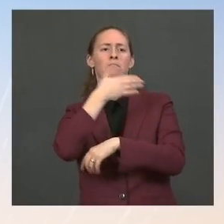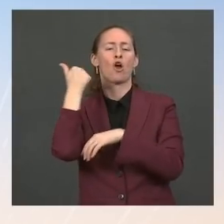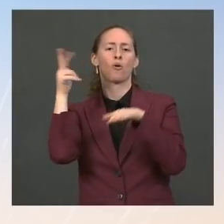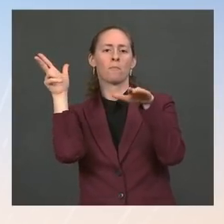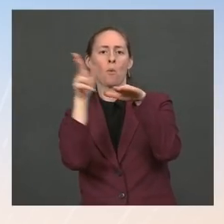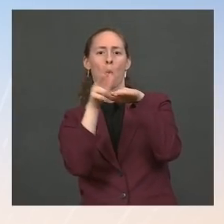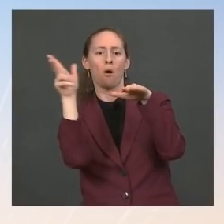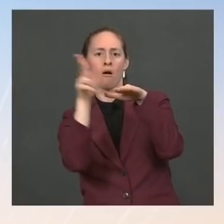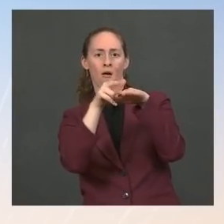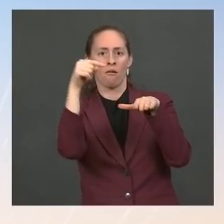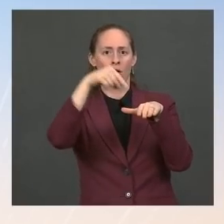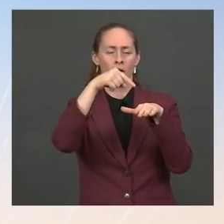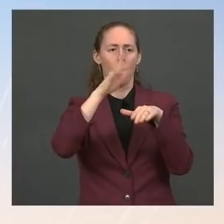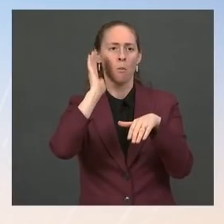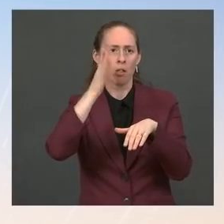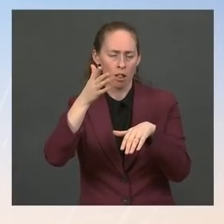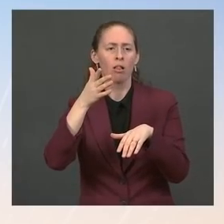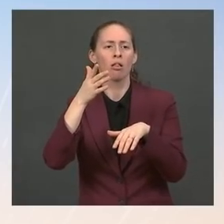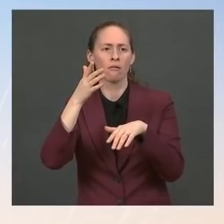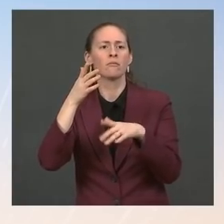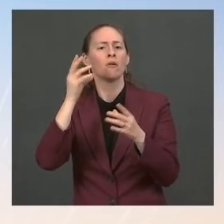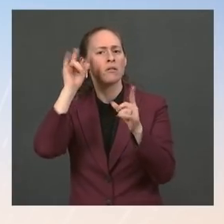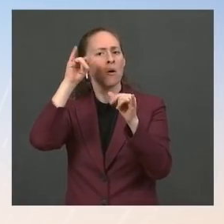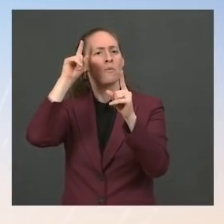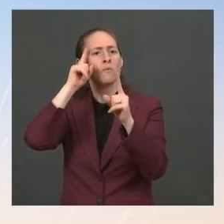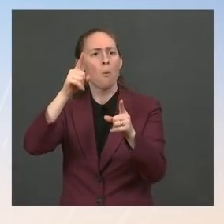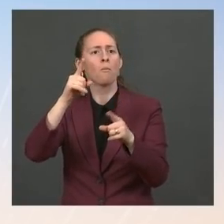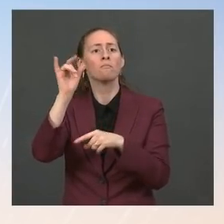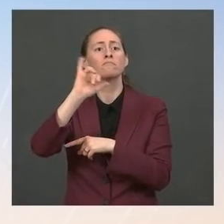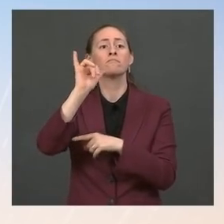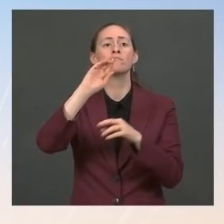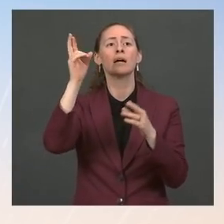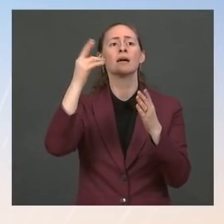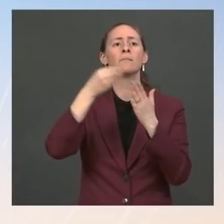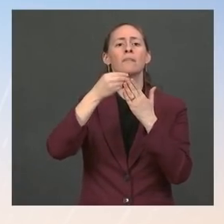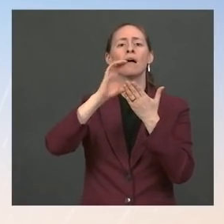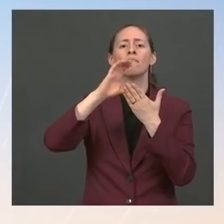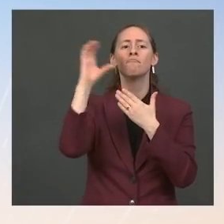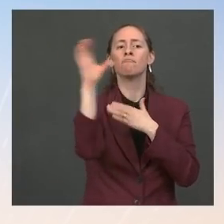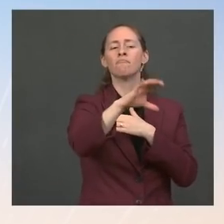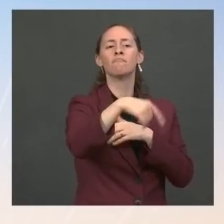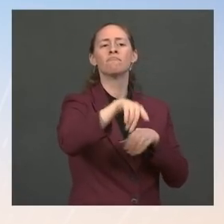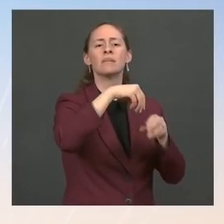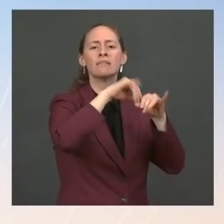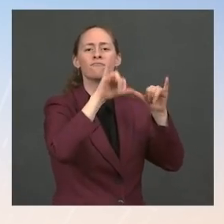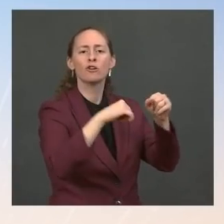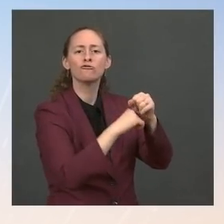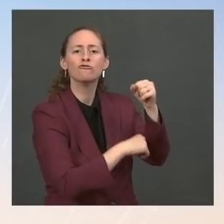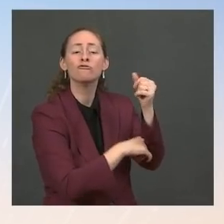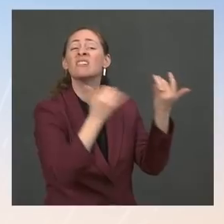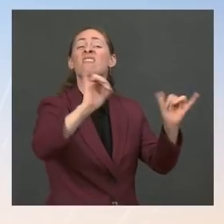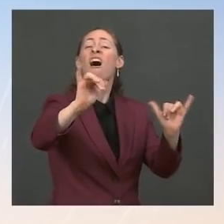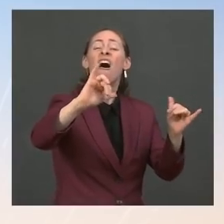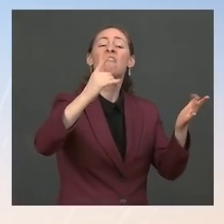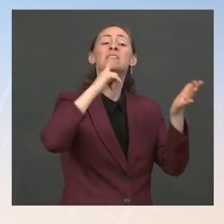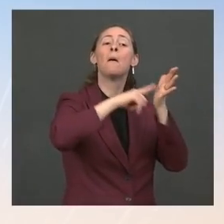will be flowing to improve our critical port infrastructure. We've also seen big, dramatic improvements at a number of these ports,